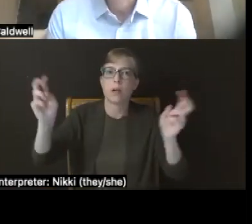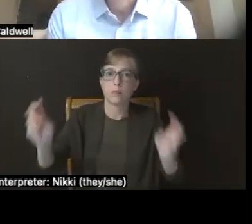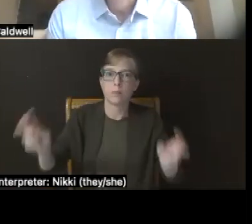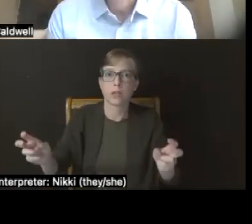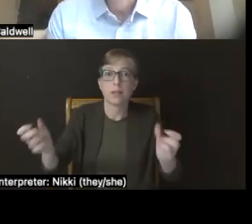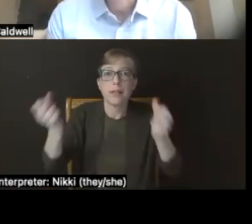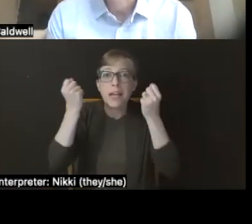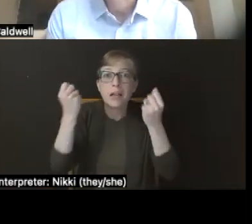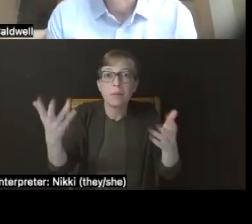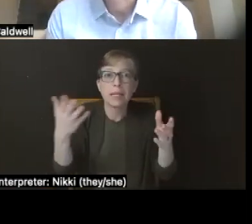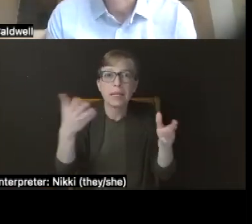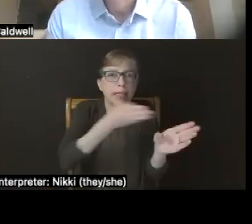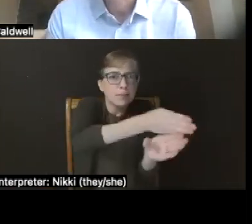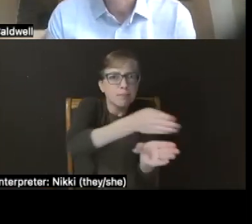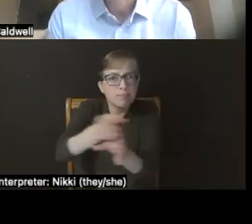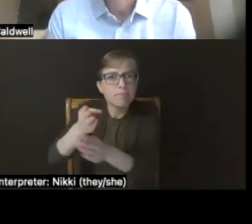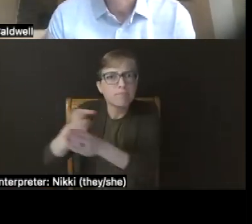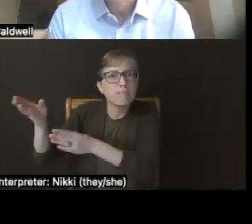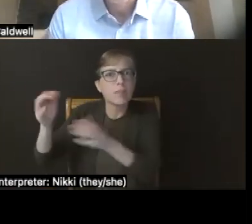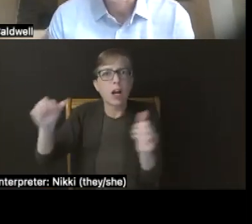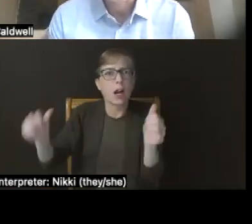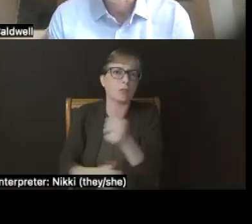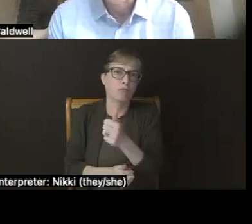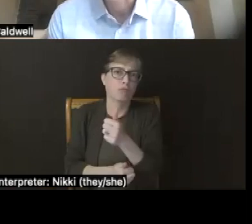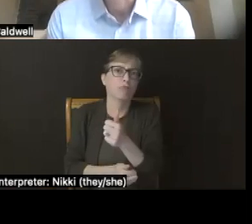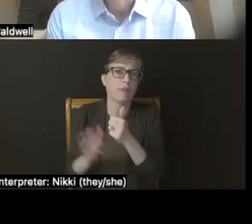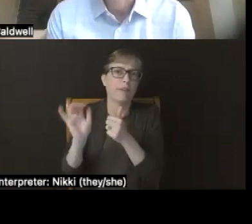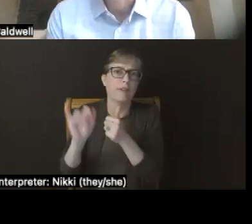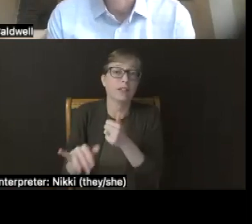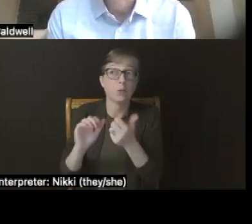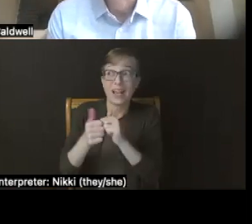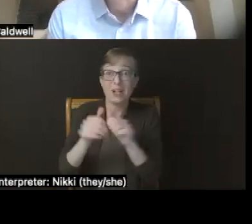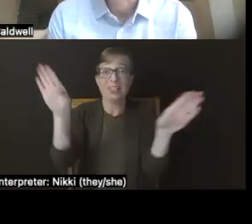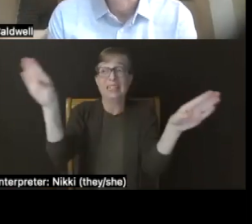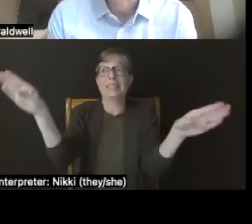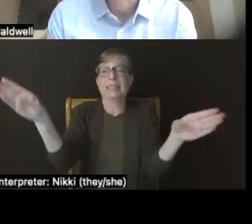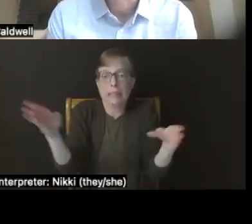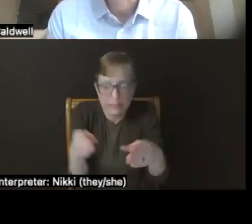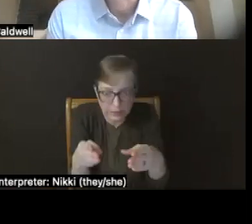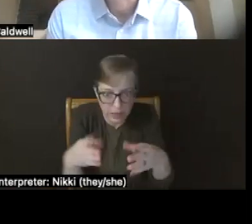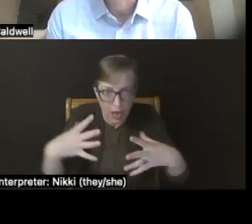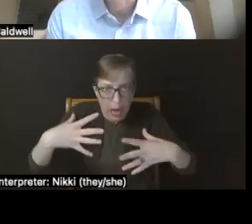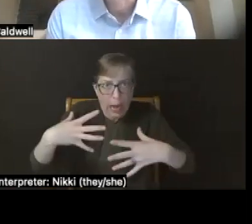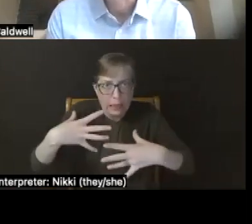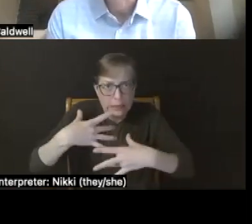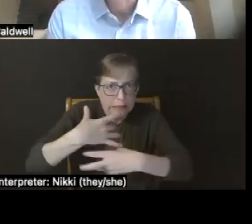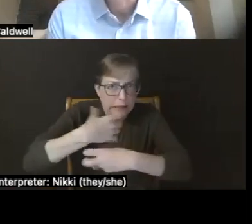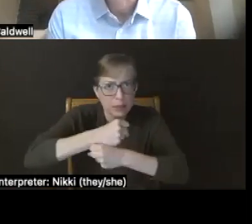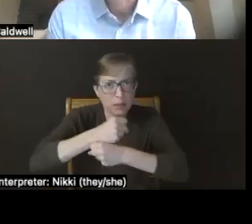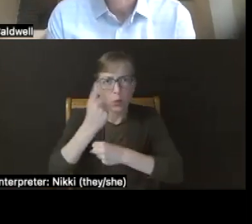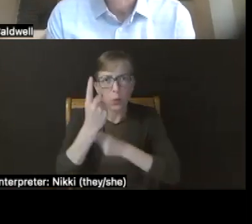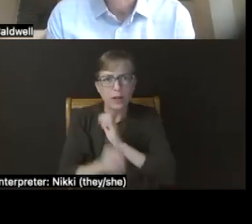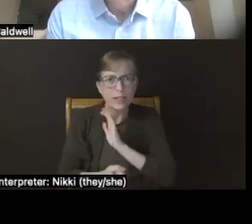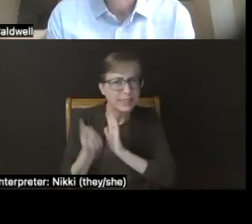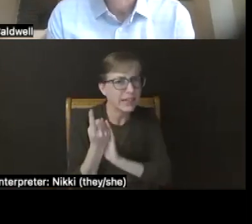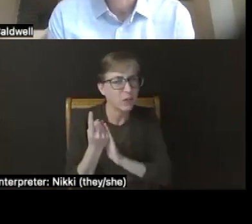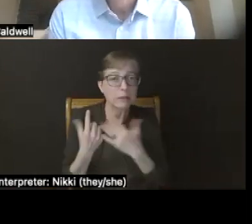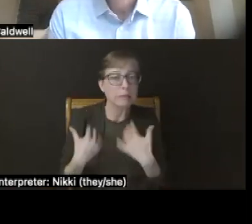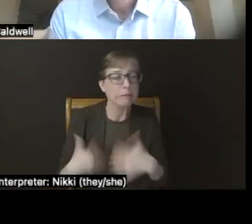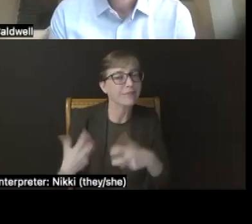It was hard to narrow this down for 1 hour, but we're going to focus on five areas.